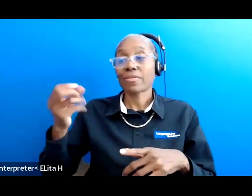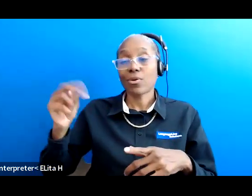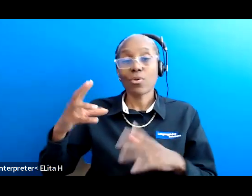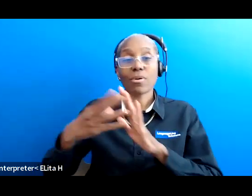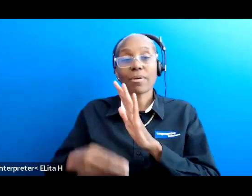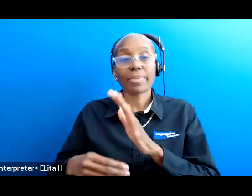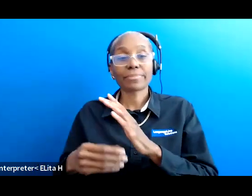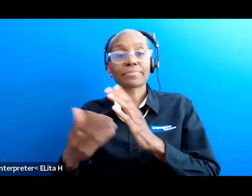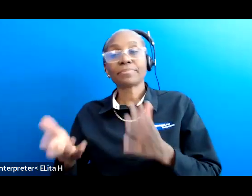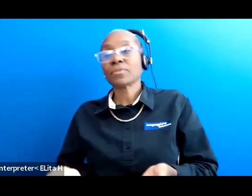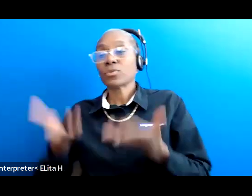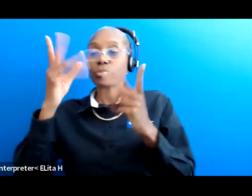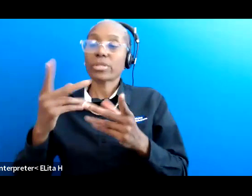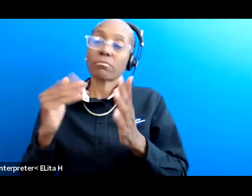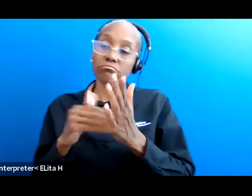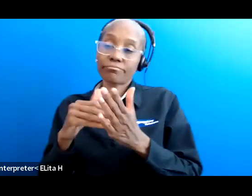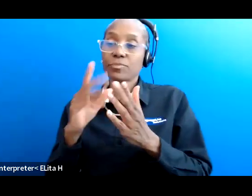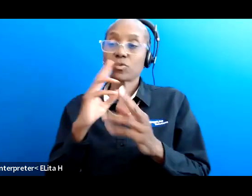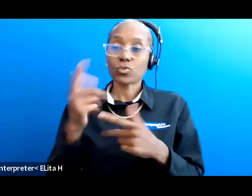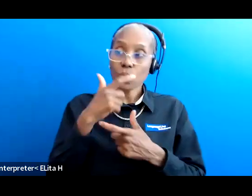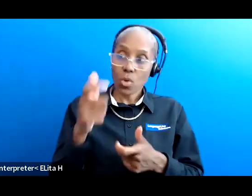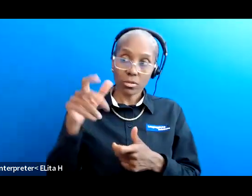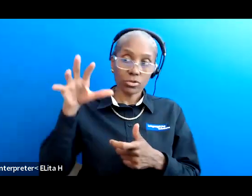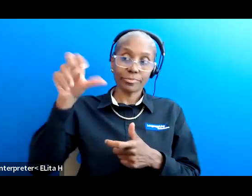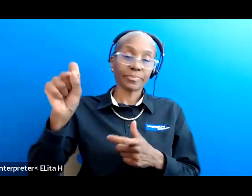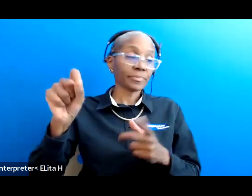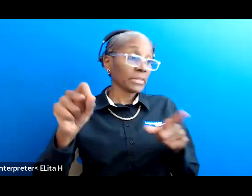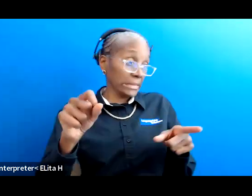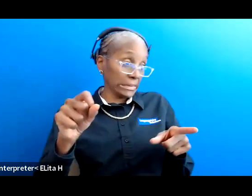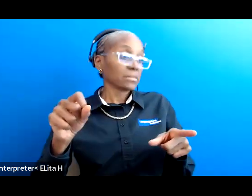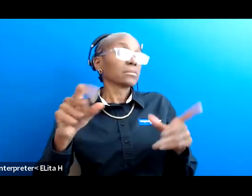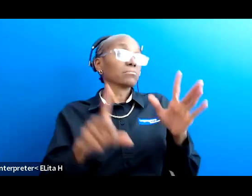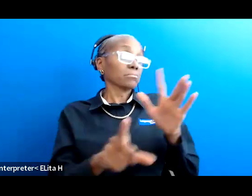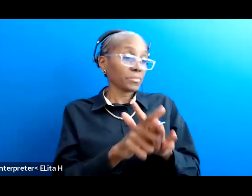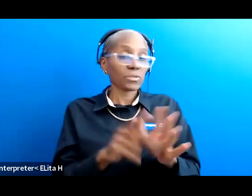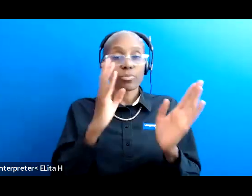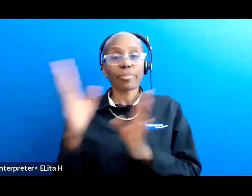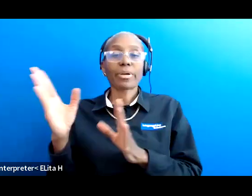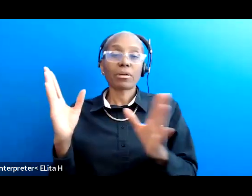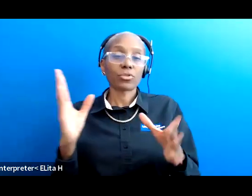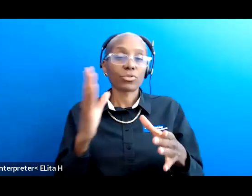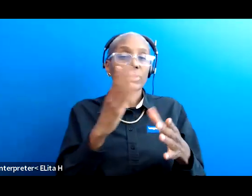Bring it up frequently to be sure and watch for that because being prepared is the way to treat that issue.